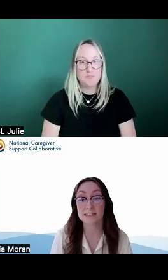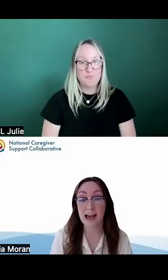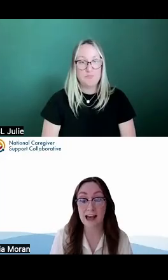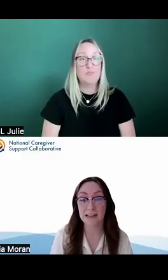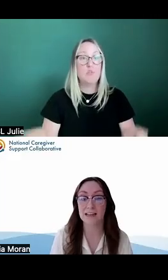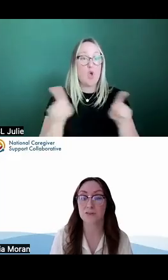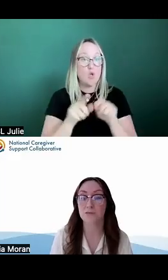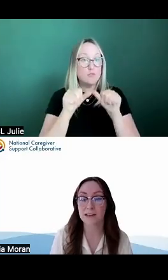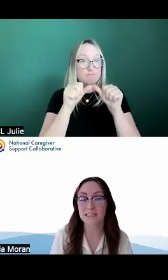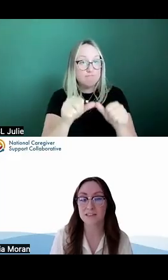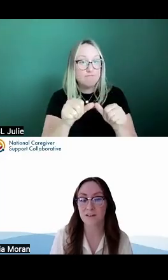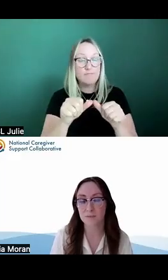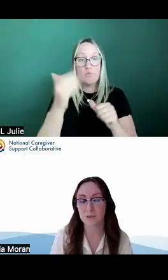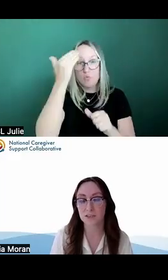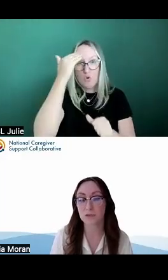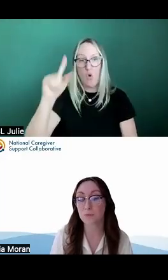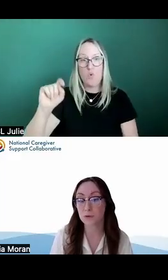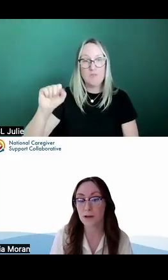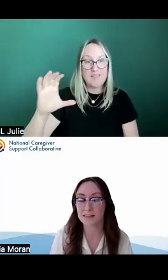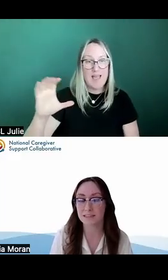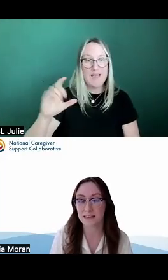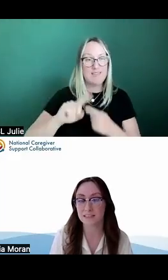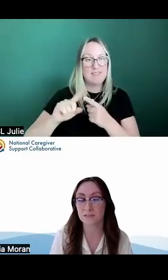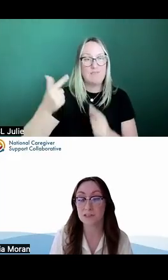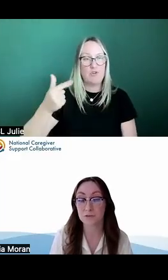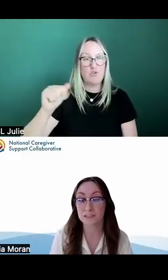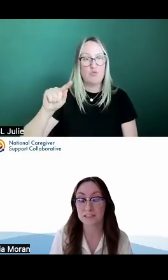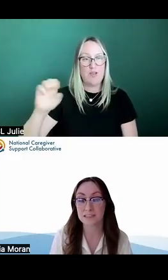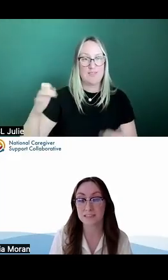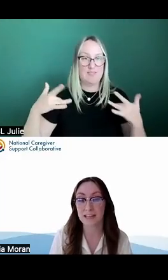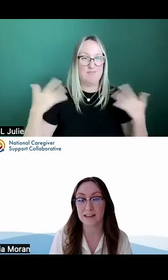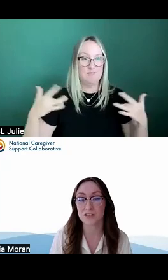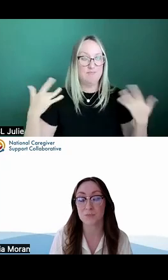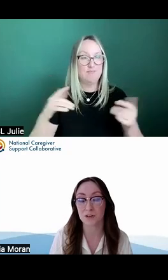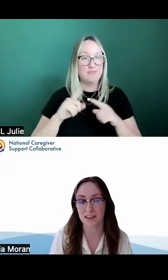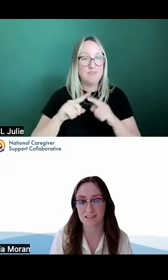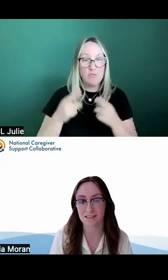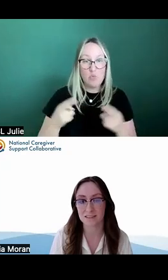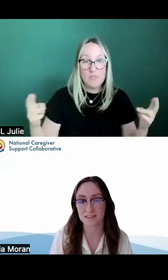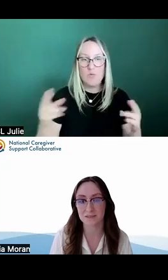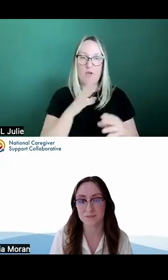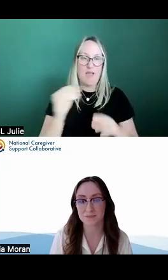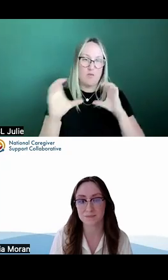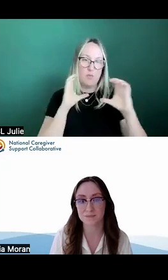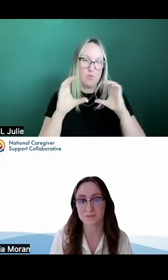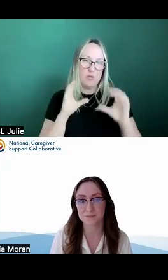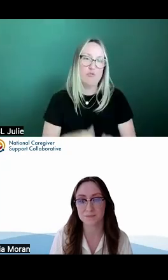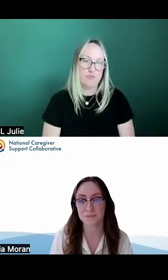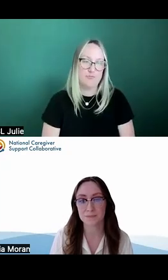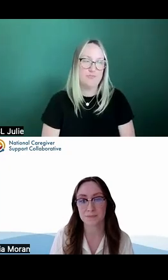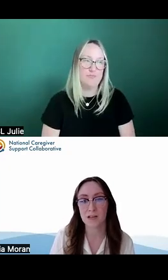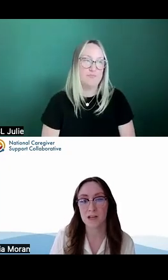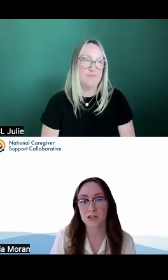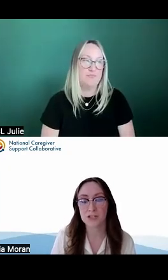TACC and grantee developments through NCSC resources and communications.